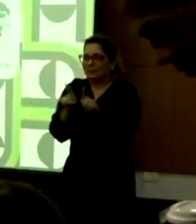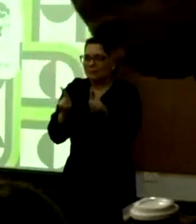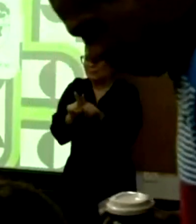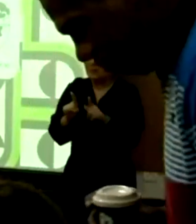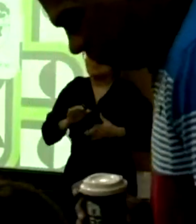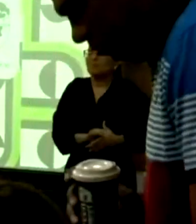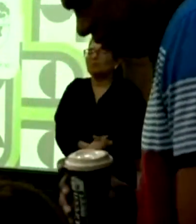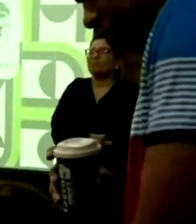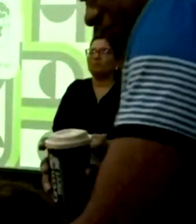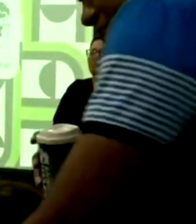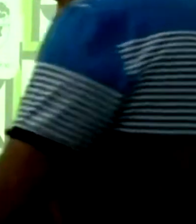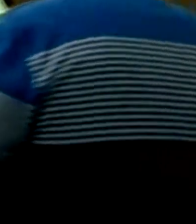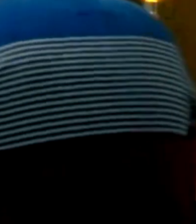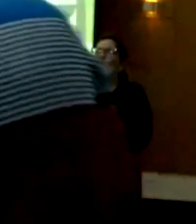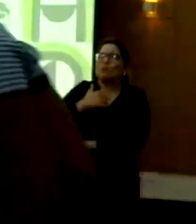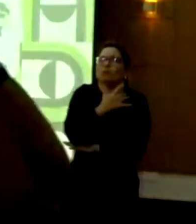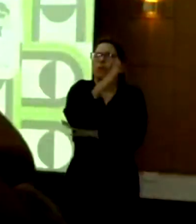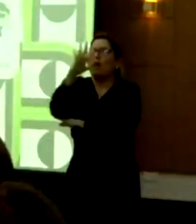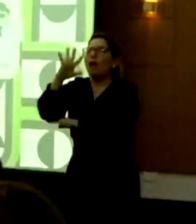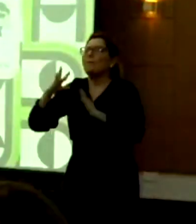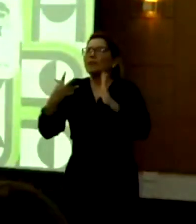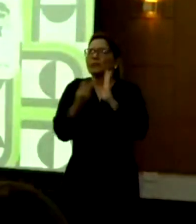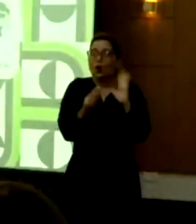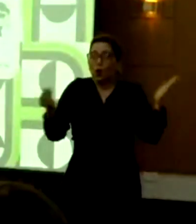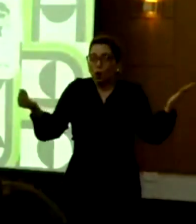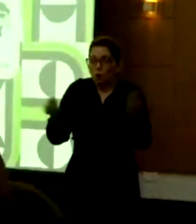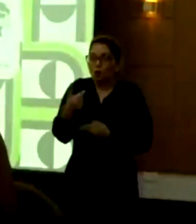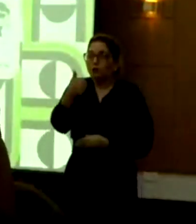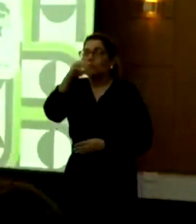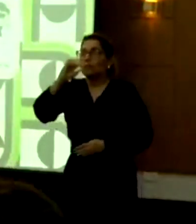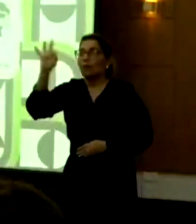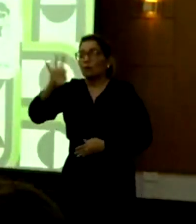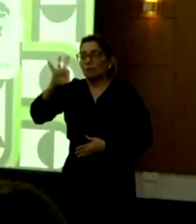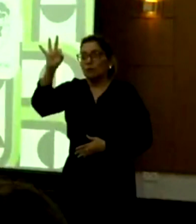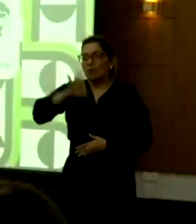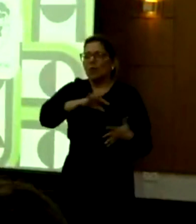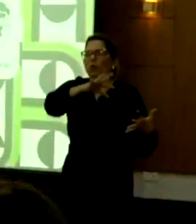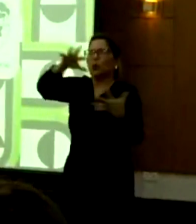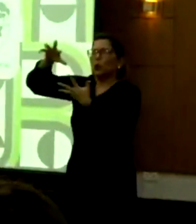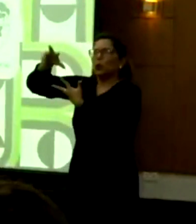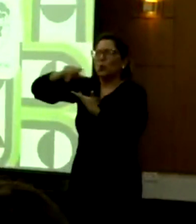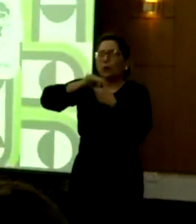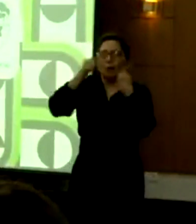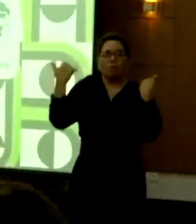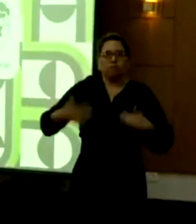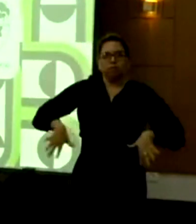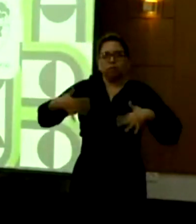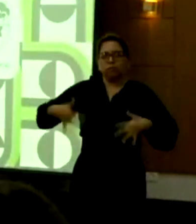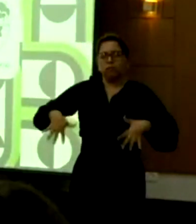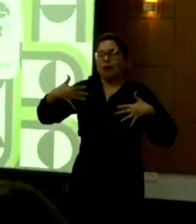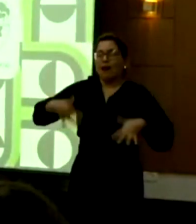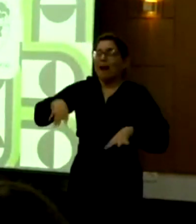its Amazon forest today represents ten percent of all the planet's biomass, it is an incalculable wealth,